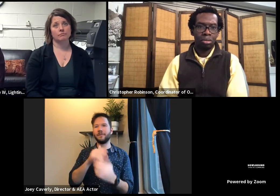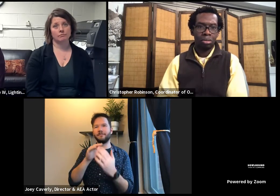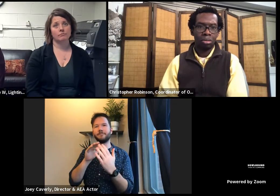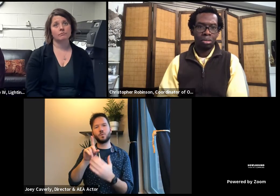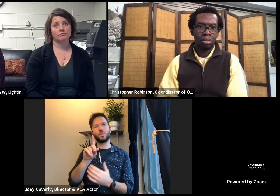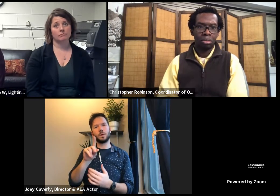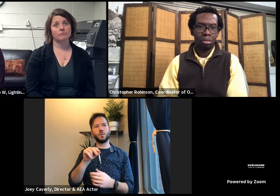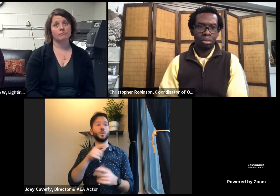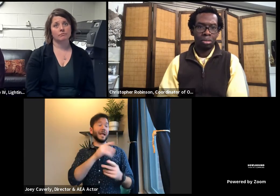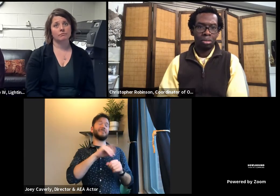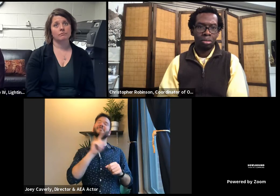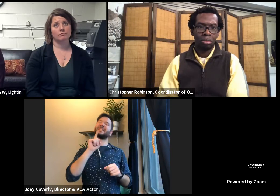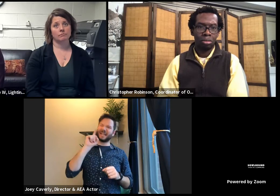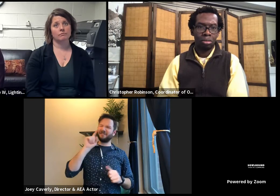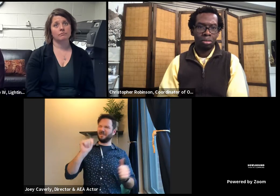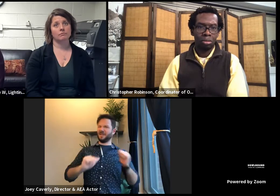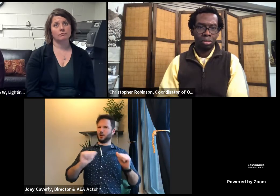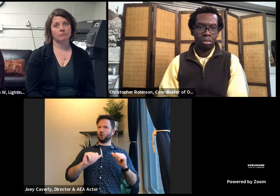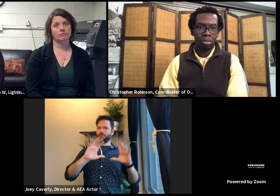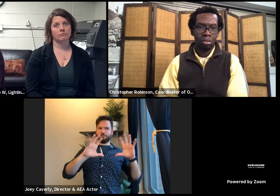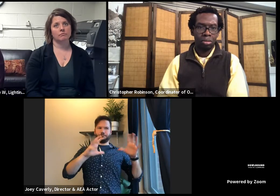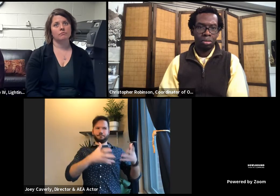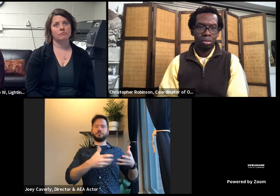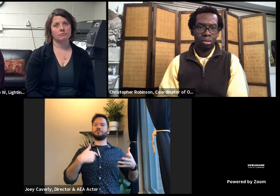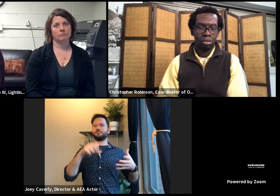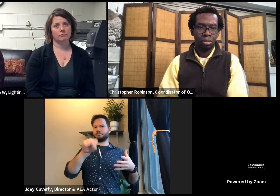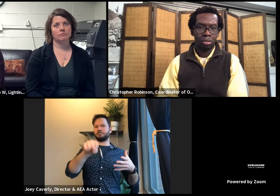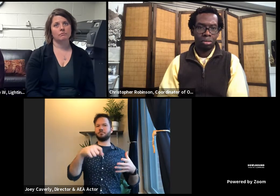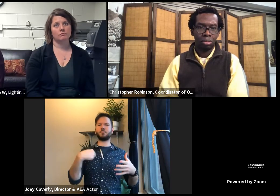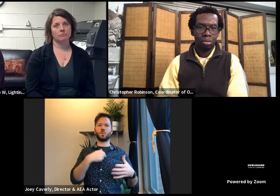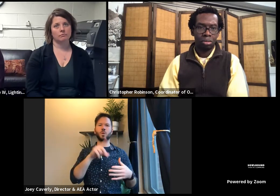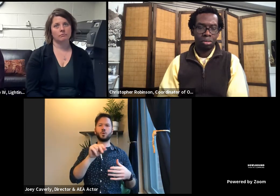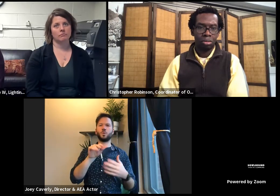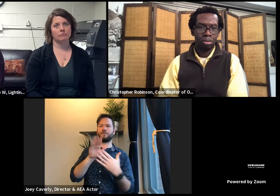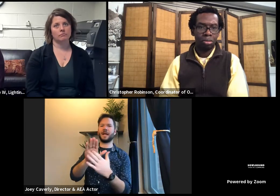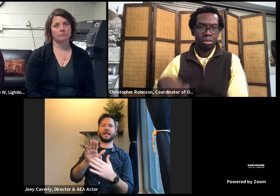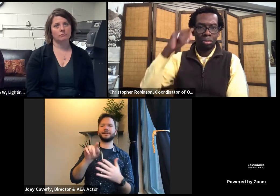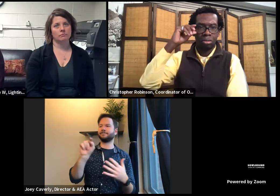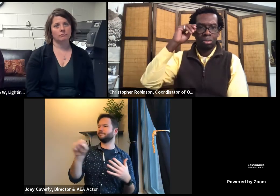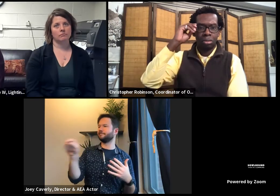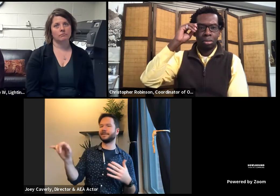Speaking to the arts industry, let's say deaf theater specifically,